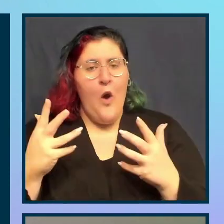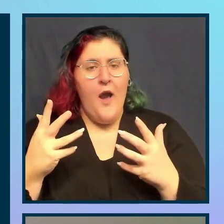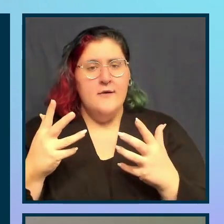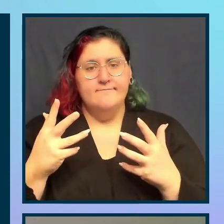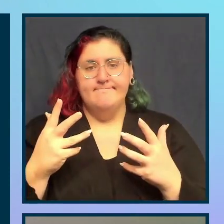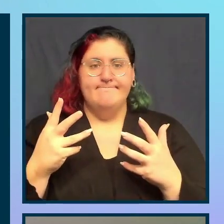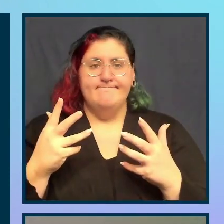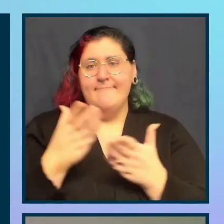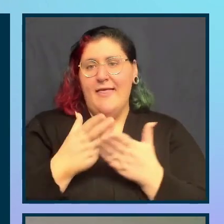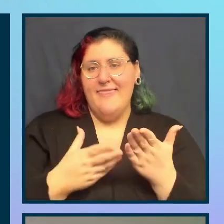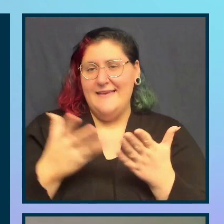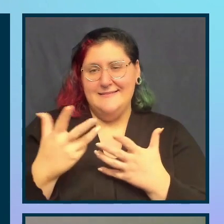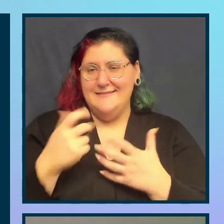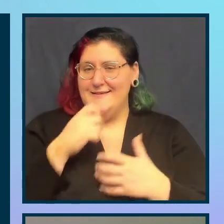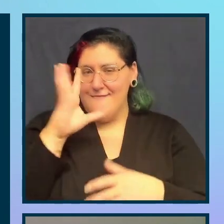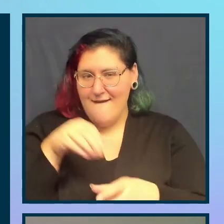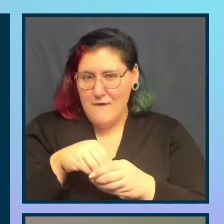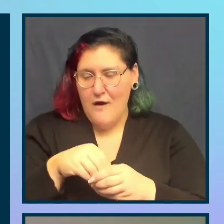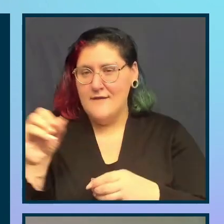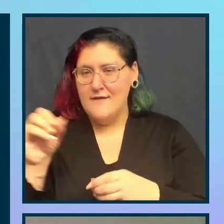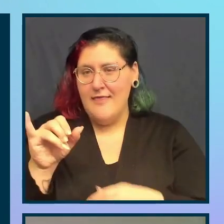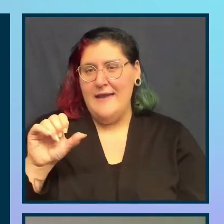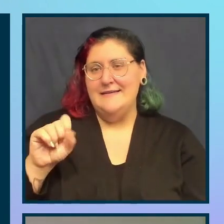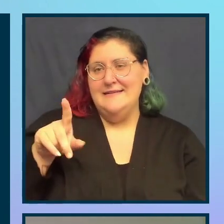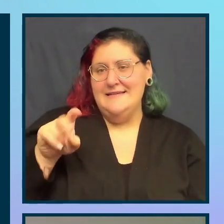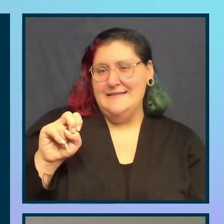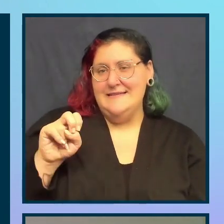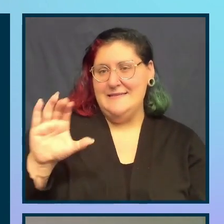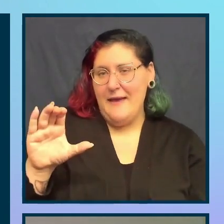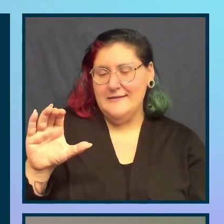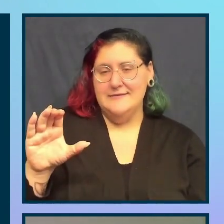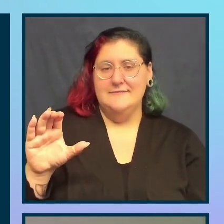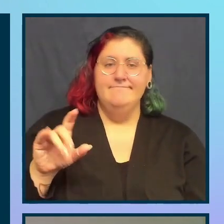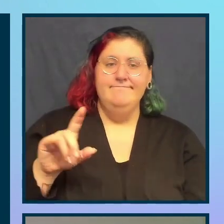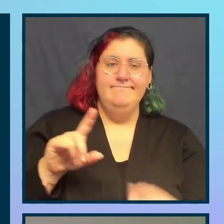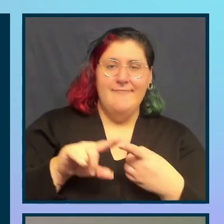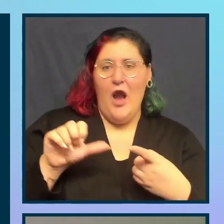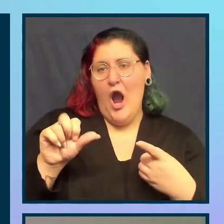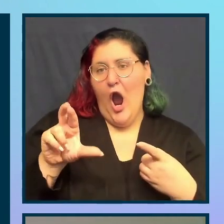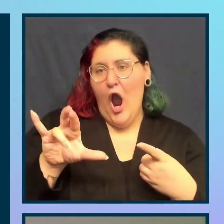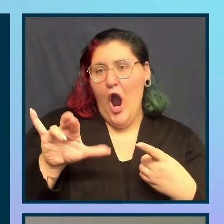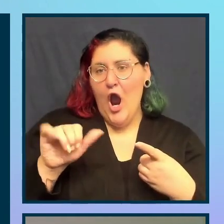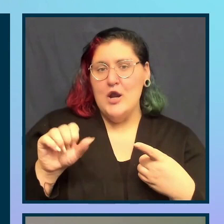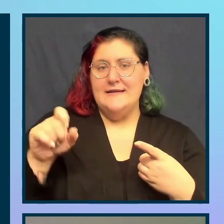probably could guess that specifications like the ARIA spec, the accessible rich internet applications spec,